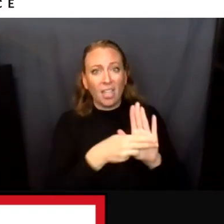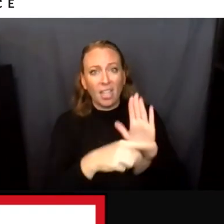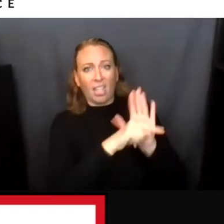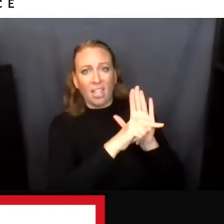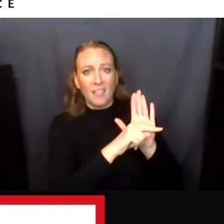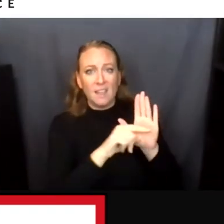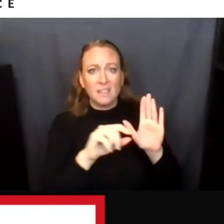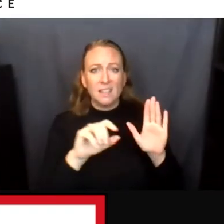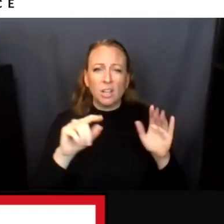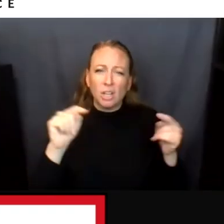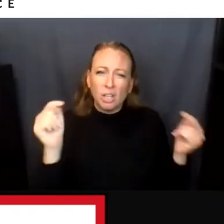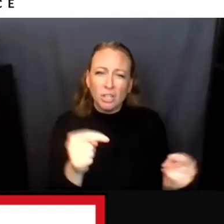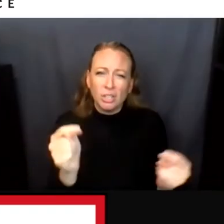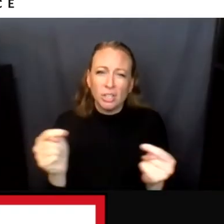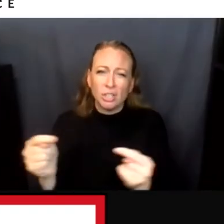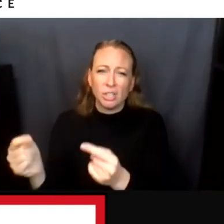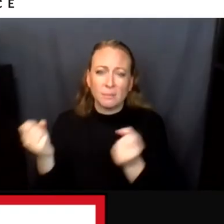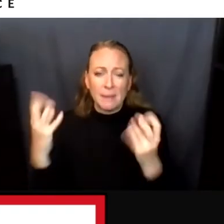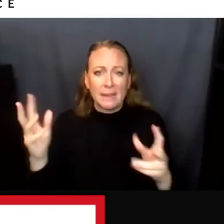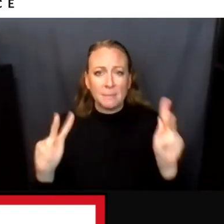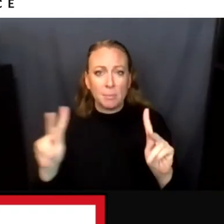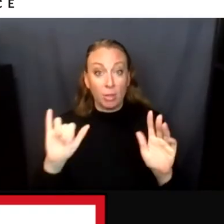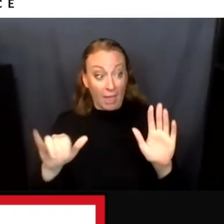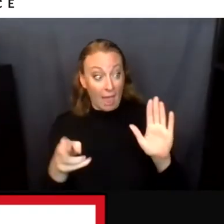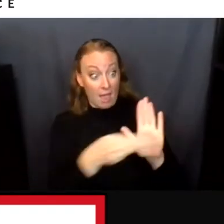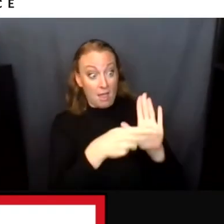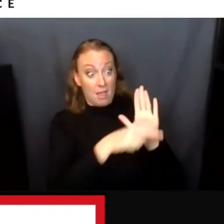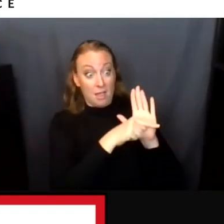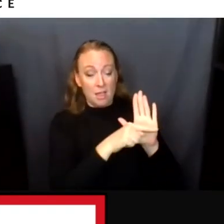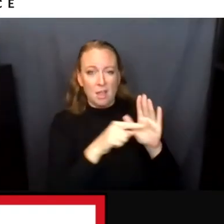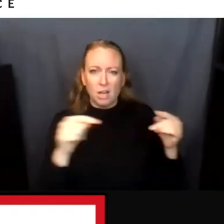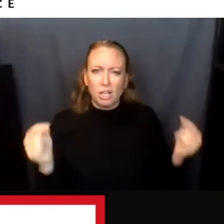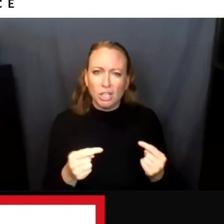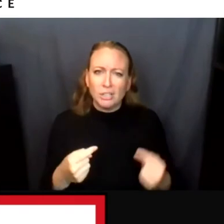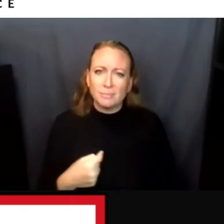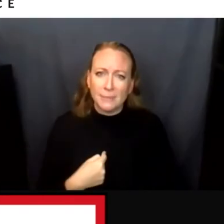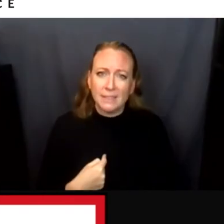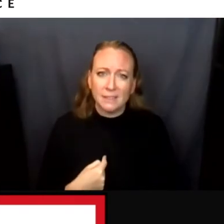It hurt me and that I was suicidal as I indicated.